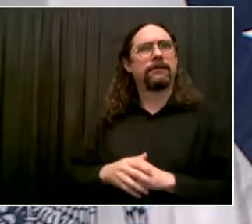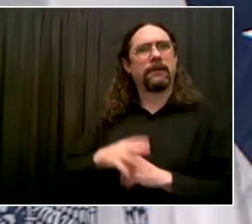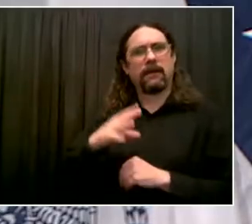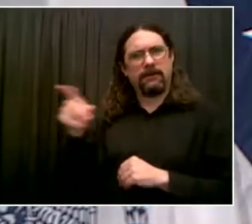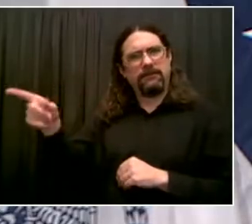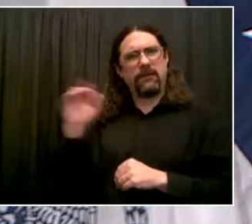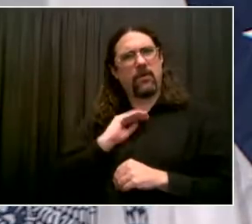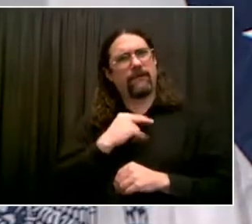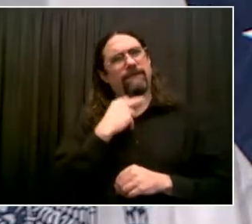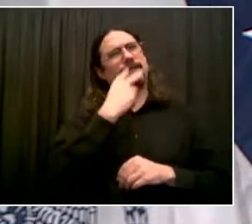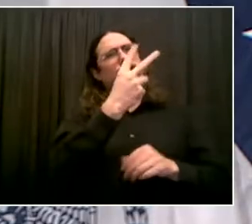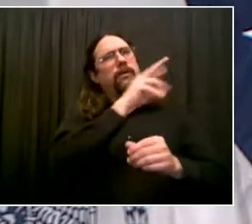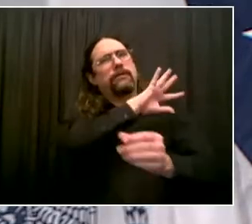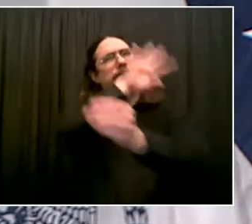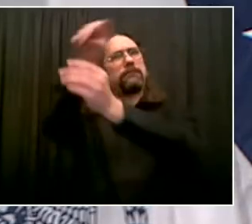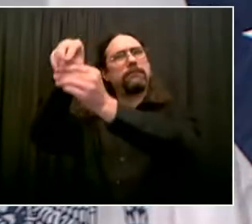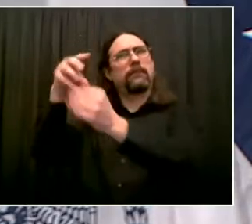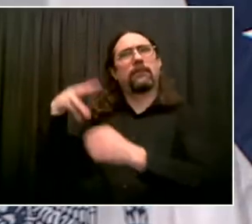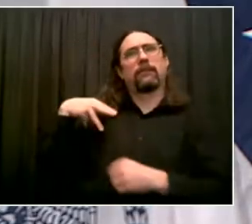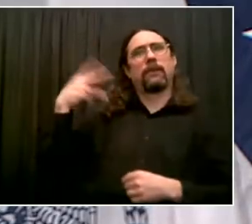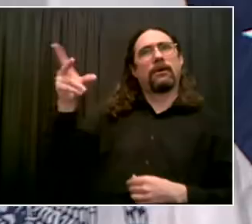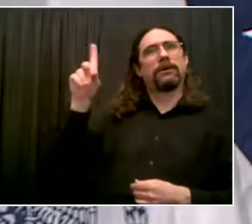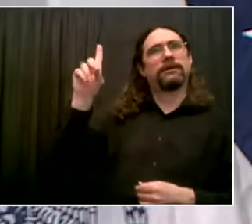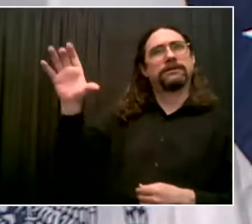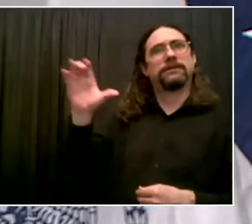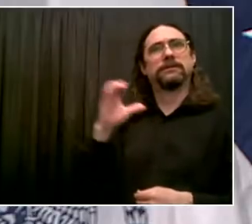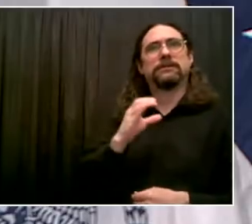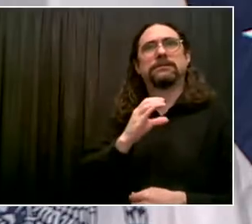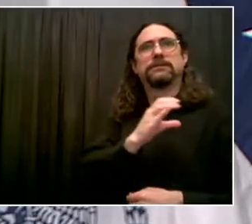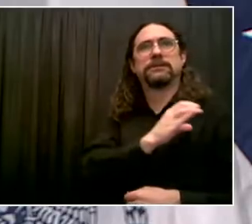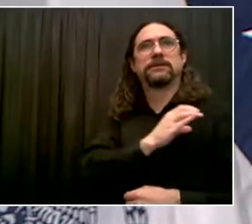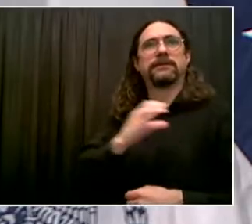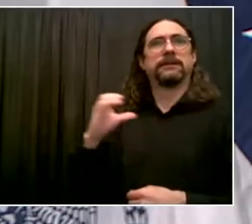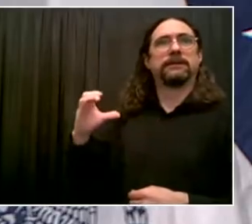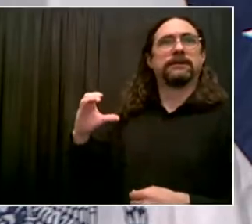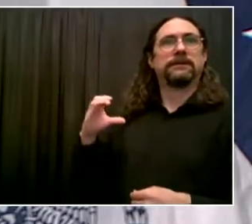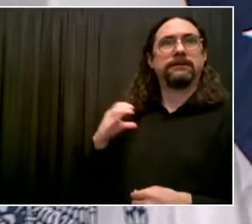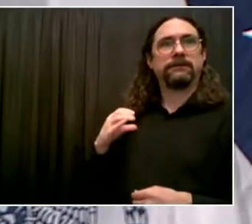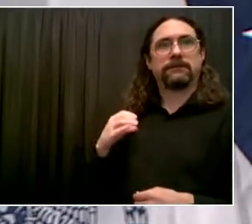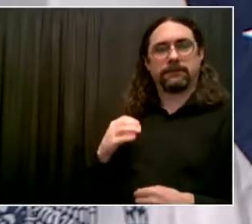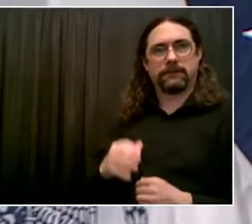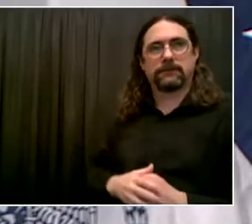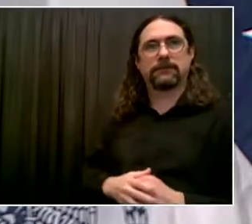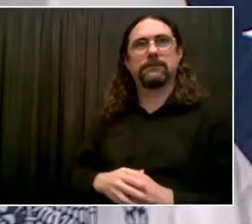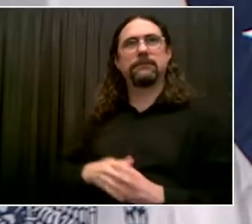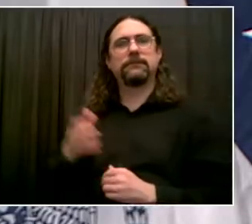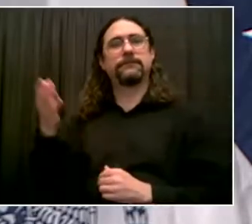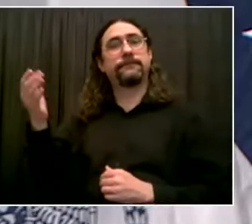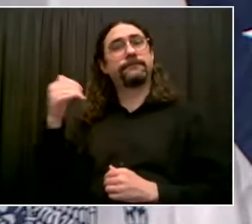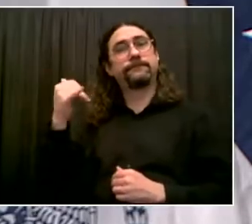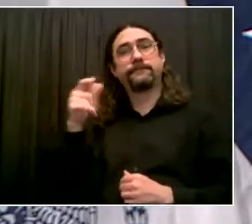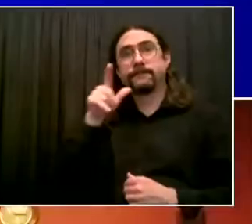ALSO A TREMENDO LUSEADER IN WASHINGTON AND IN THE CONGRESS.